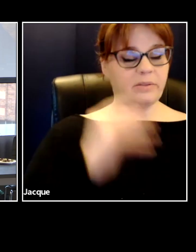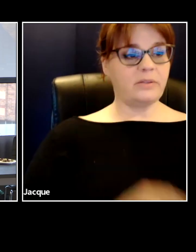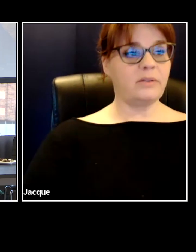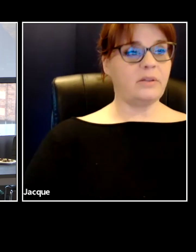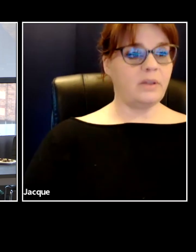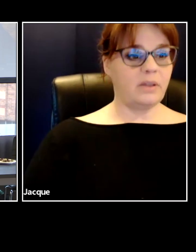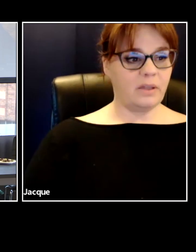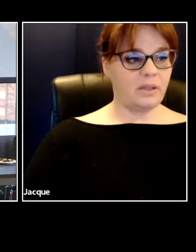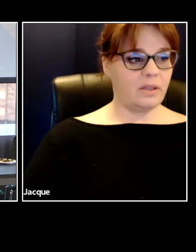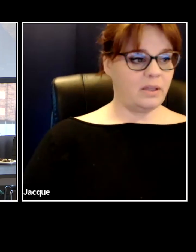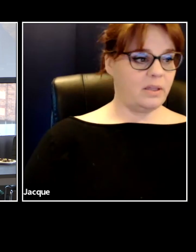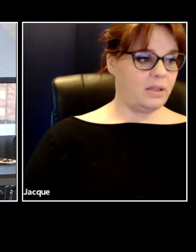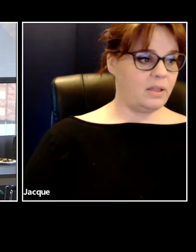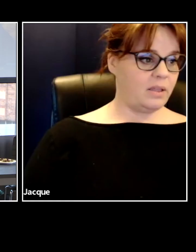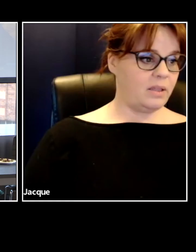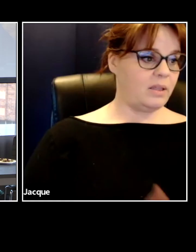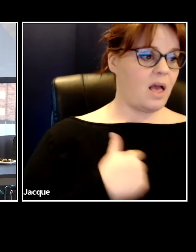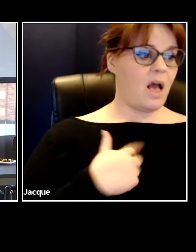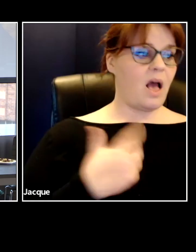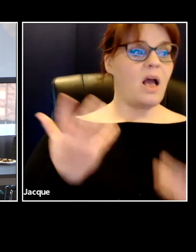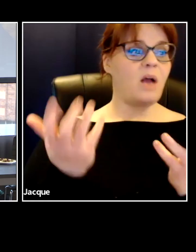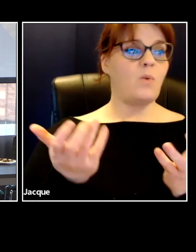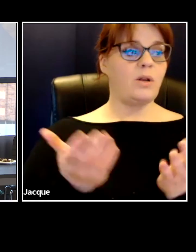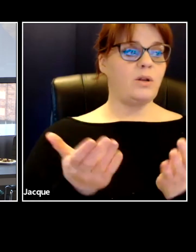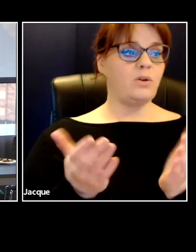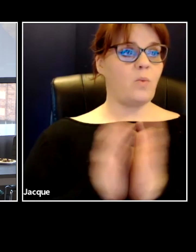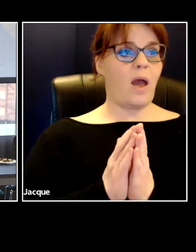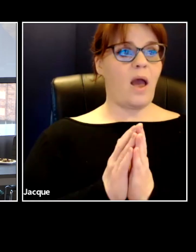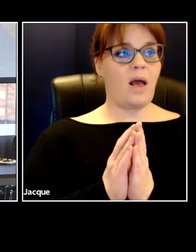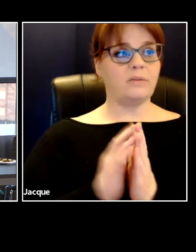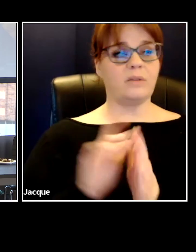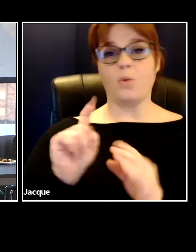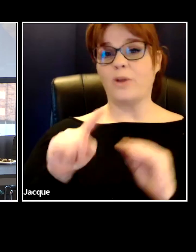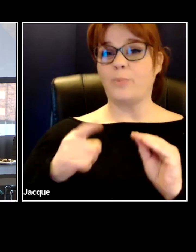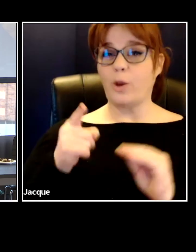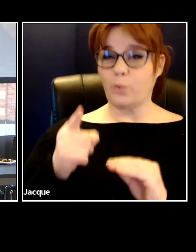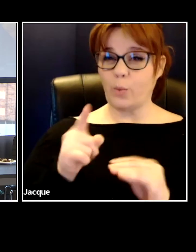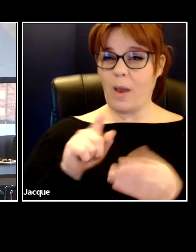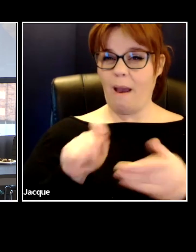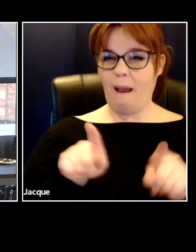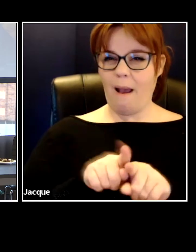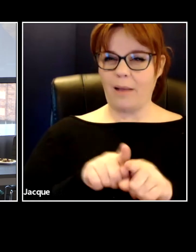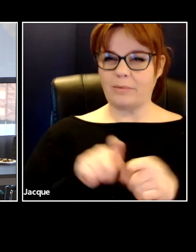I just wanted to ask a question about about you as an author and I'm curious like what what changed